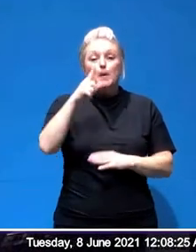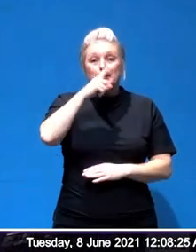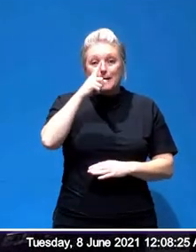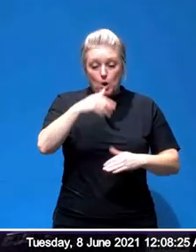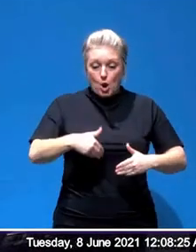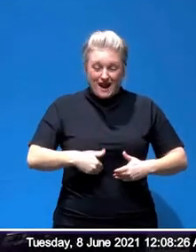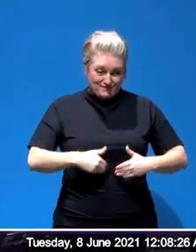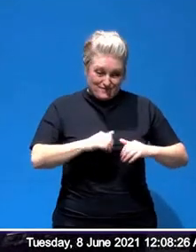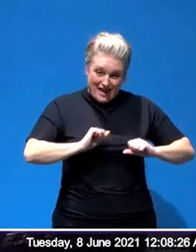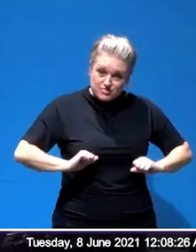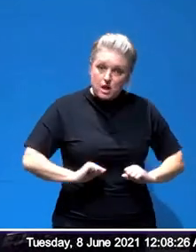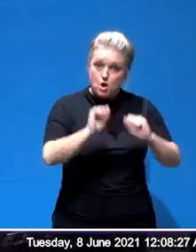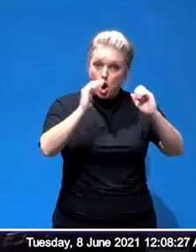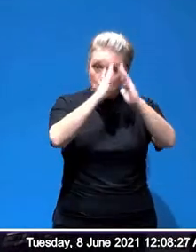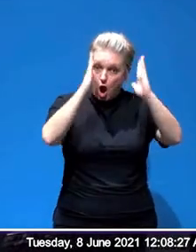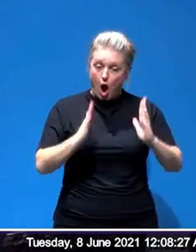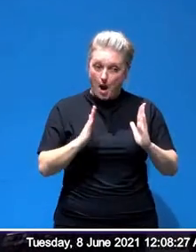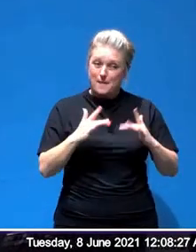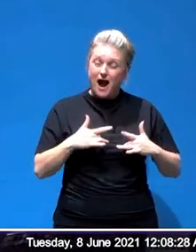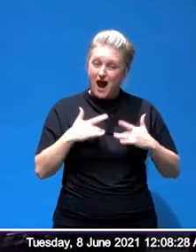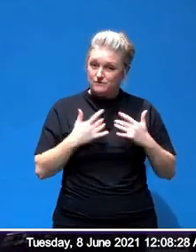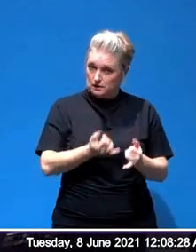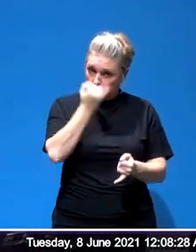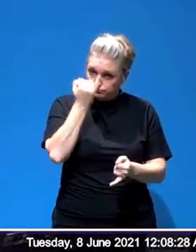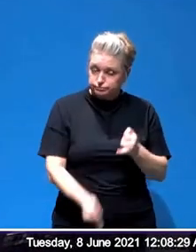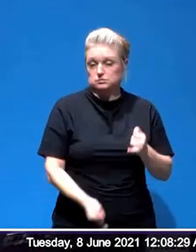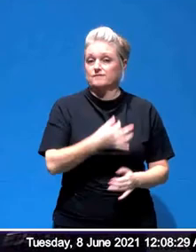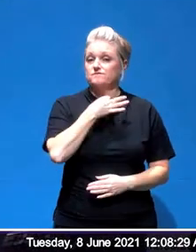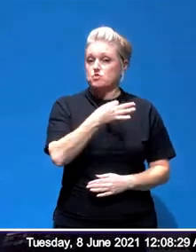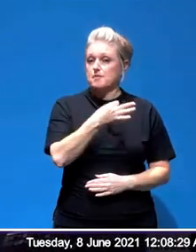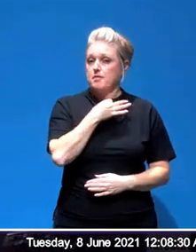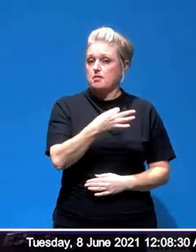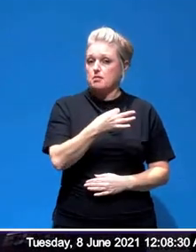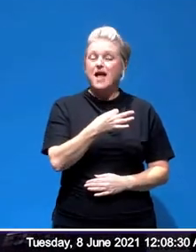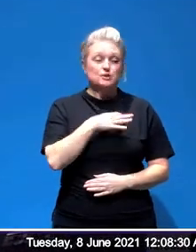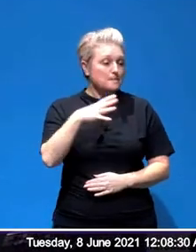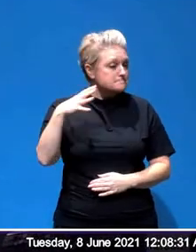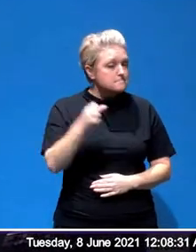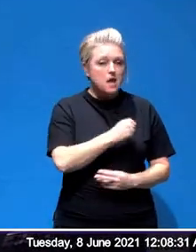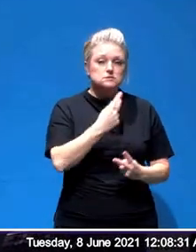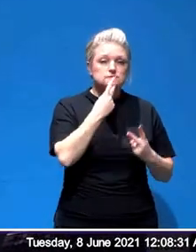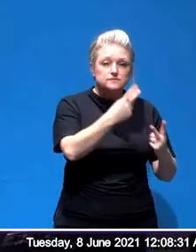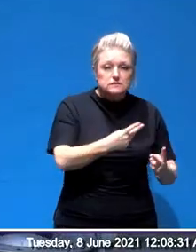We would welcome a community visitor into our house to see what we are doing, to make sure that --- I wanted to ask you about this.